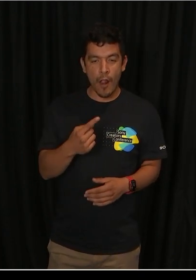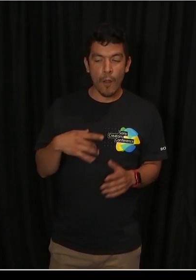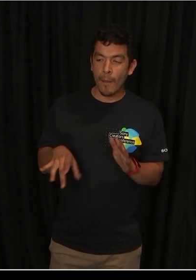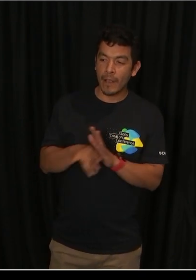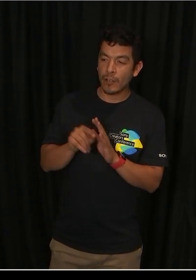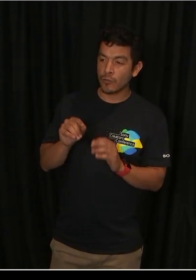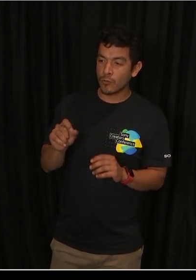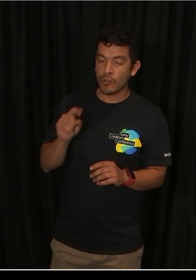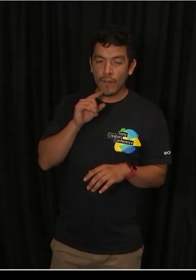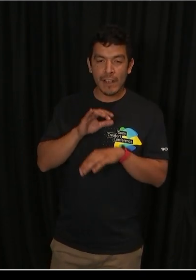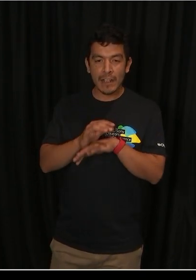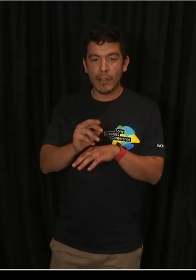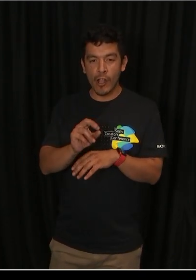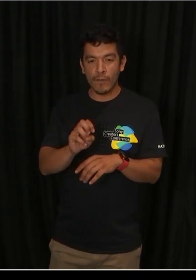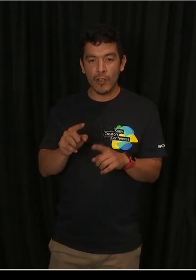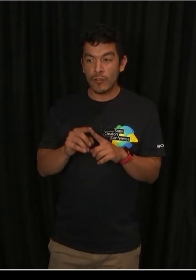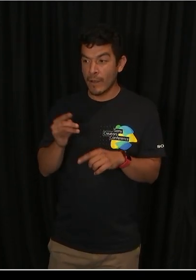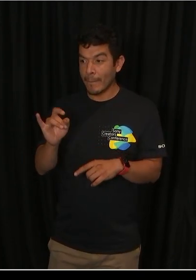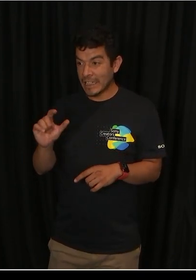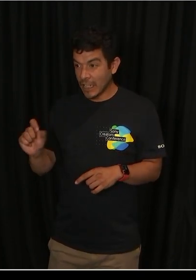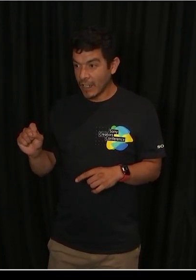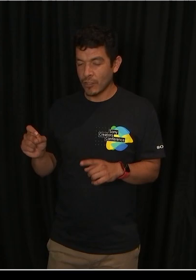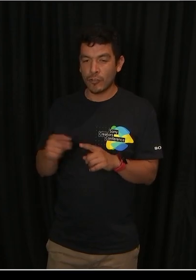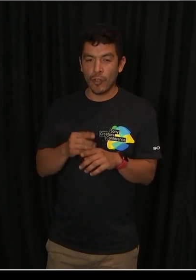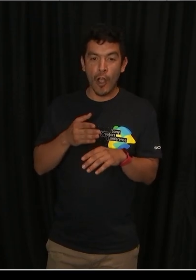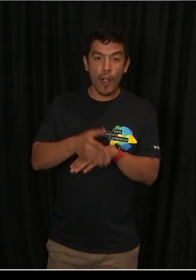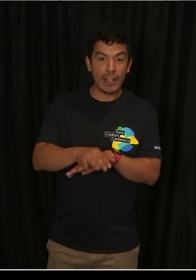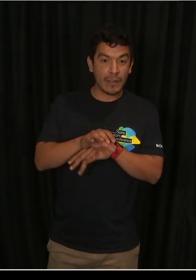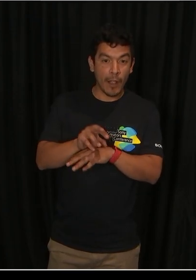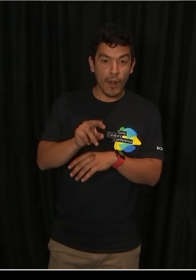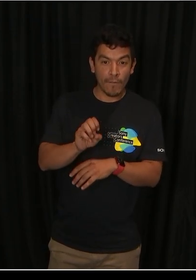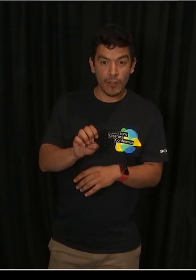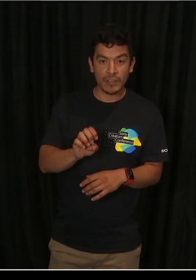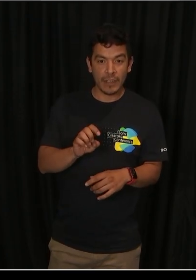like Spider-Verse to Mitchells to Across the Spider-Verse. But anim tools is really interesting.